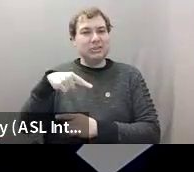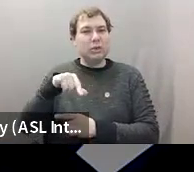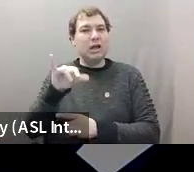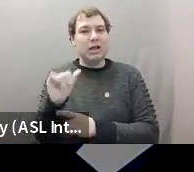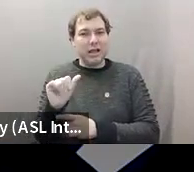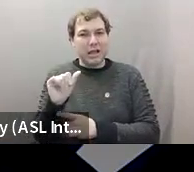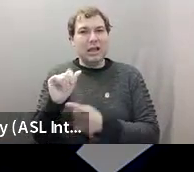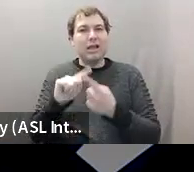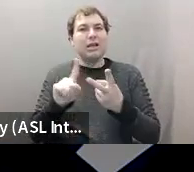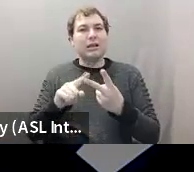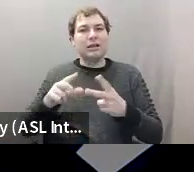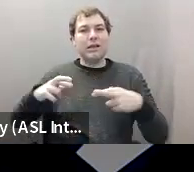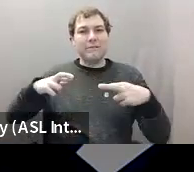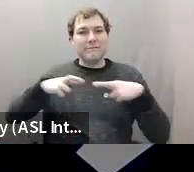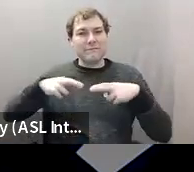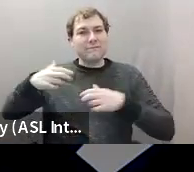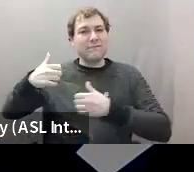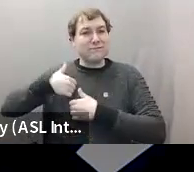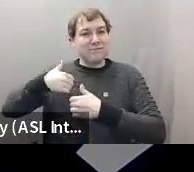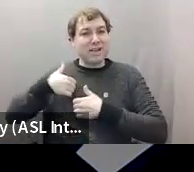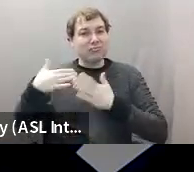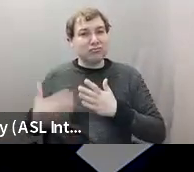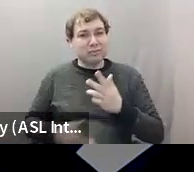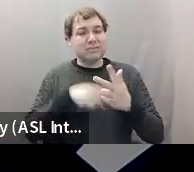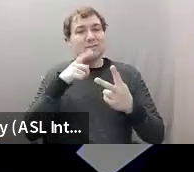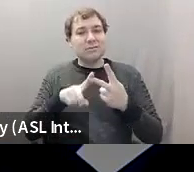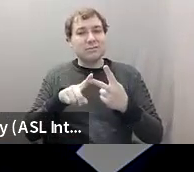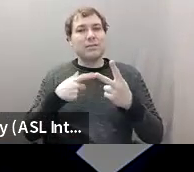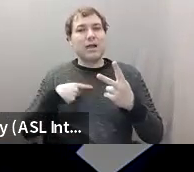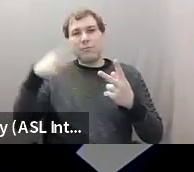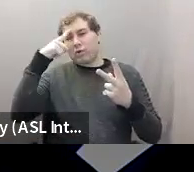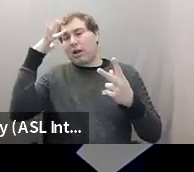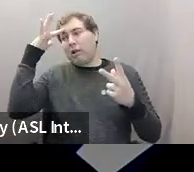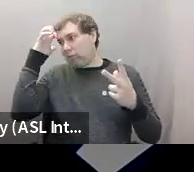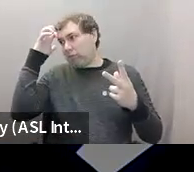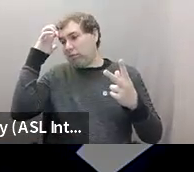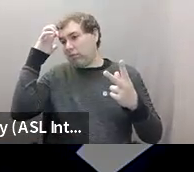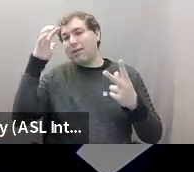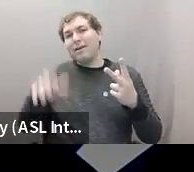Cassidy Thorne: veterans. There's a lot of different opportunities. My brain is just freezing as I try to think of them.